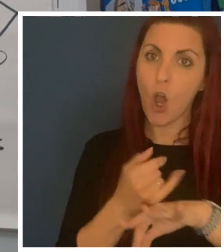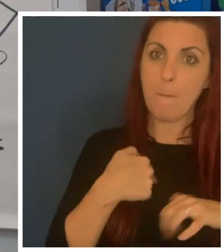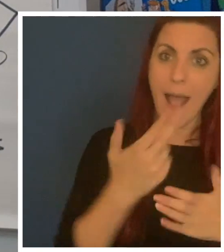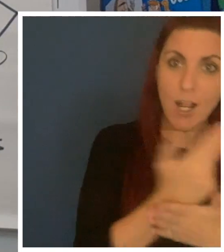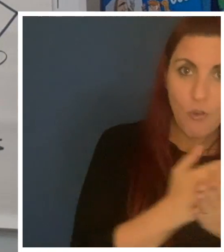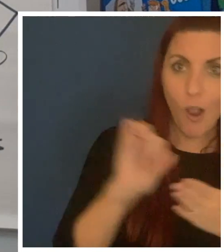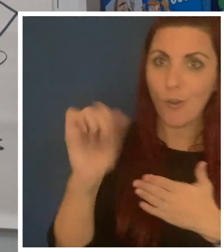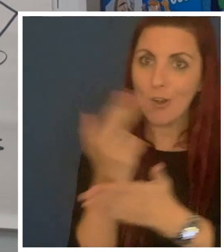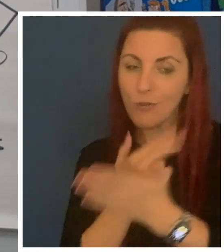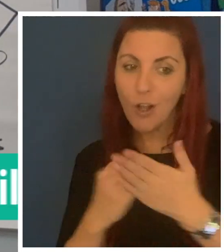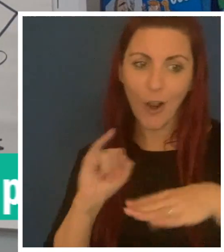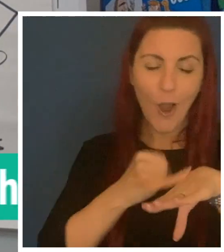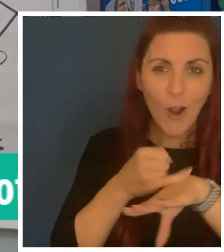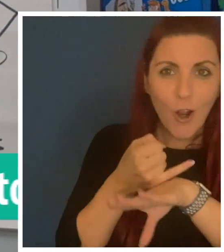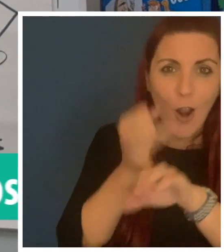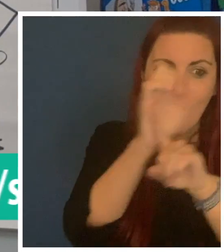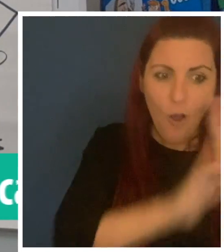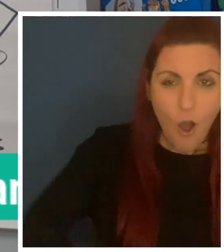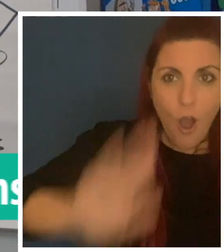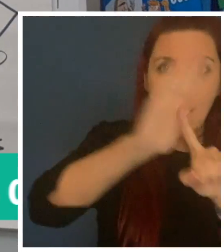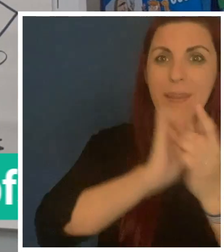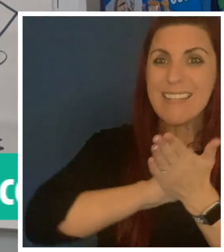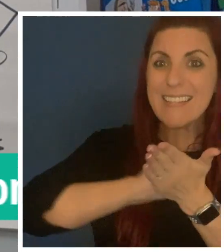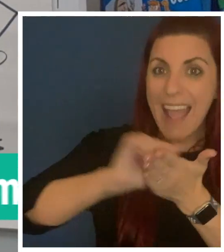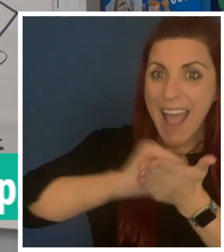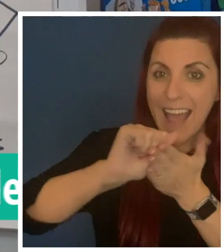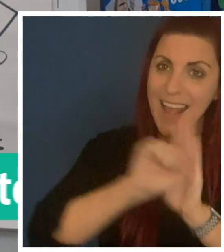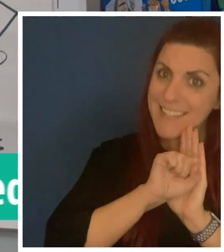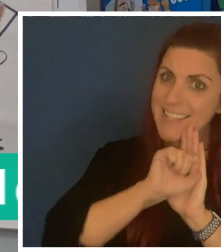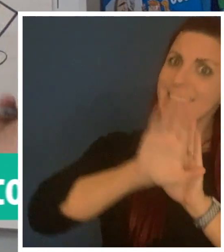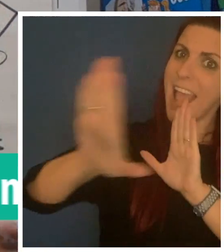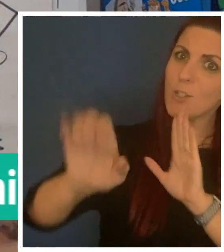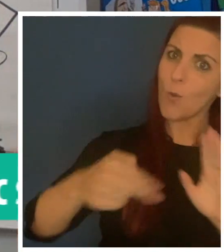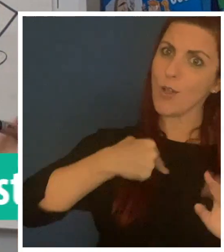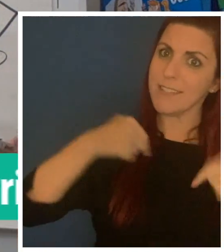make it as colourful as possible, scan it and send it into us because we would